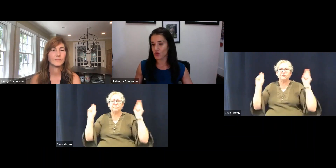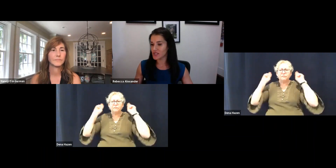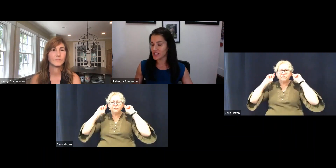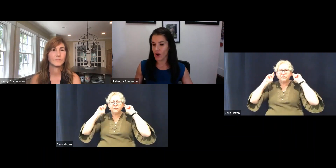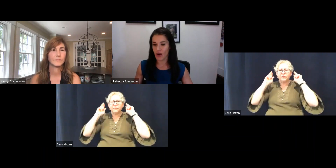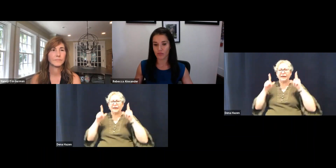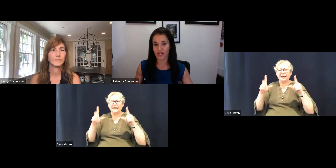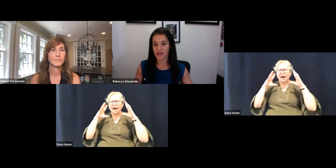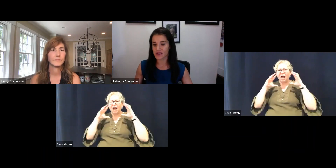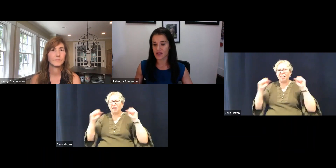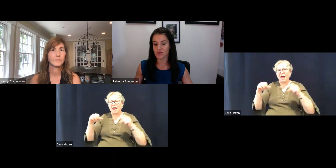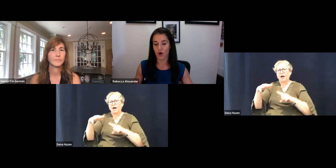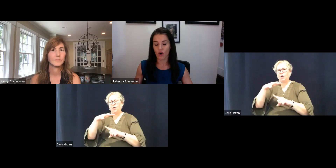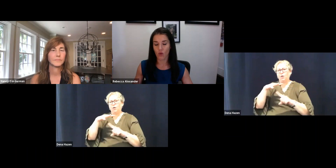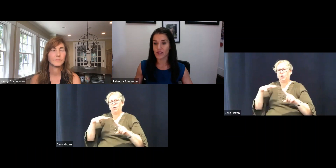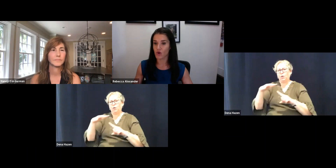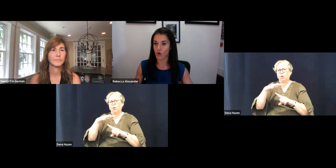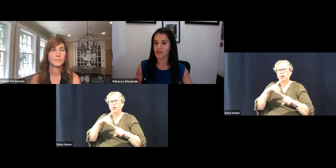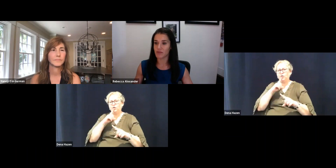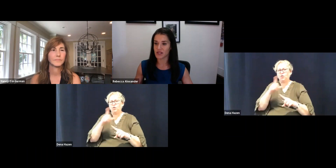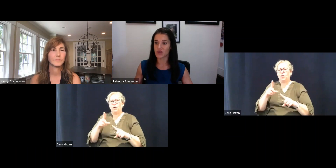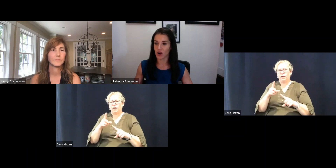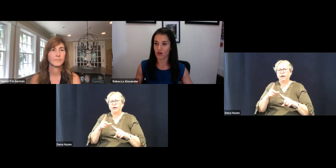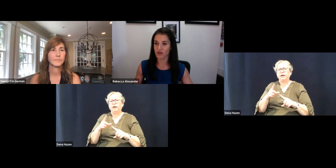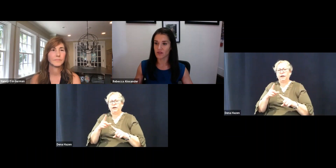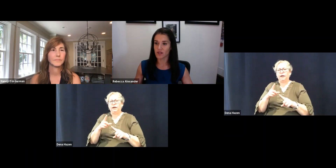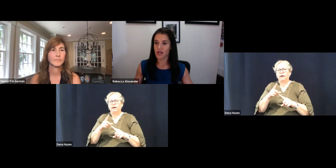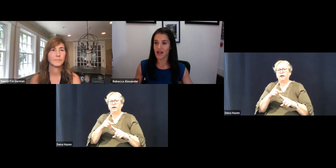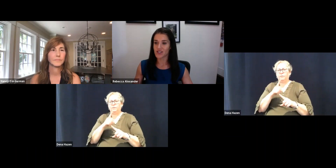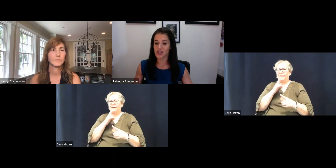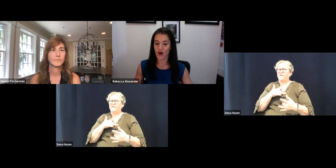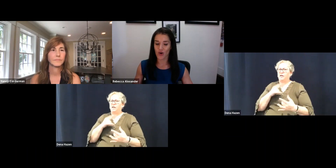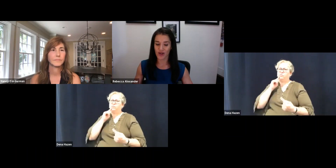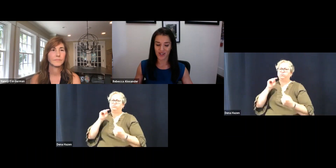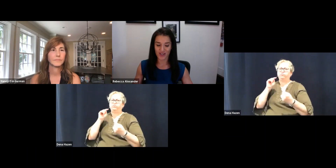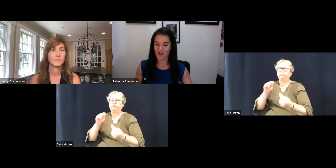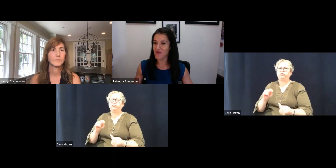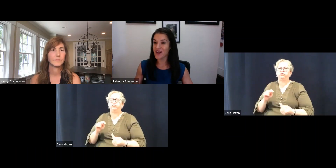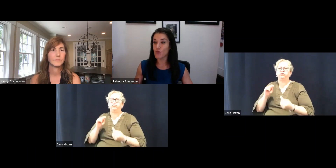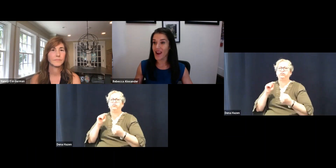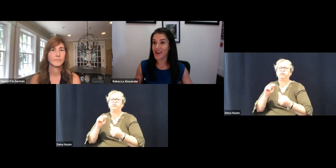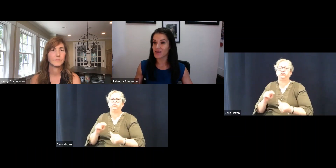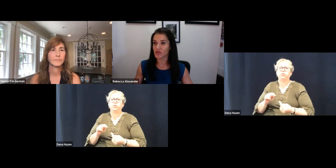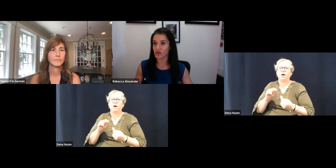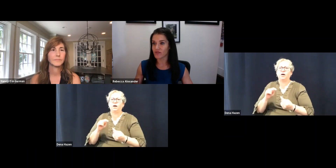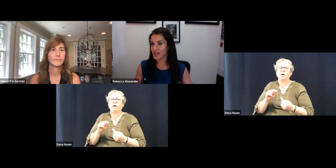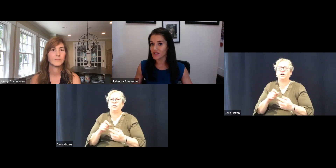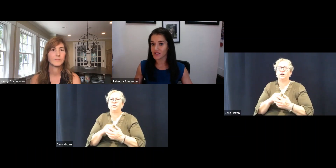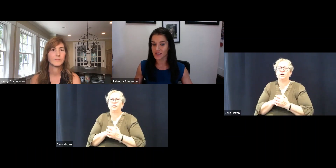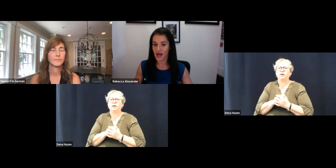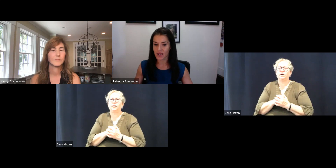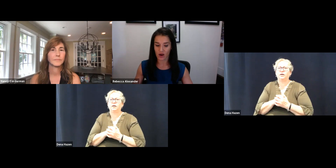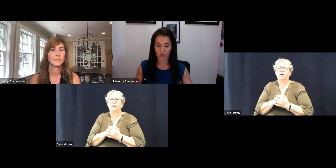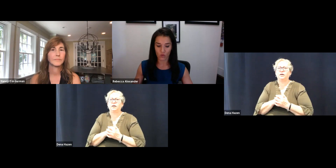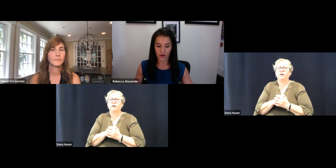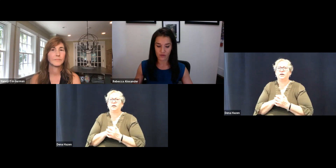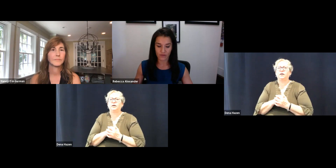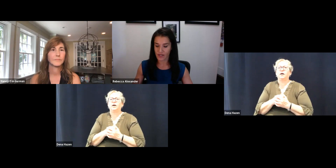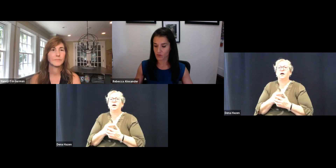noisy, crowded place is always going to be a struggle. And so there are many ways of sort of handling that.